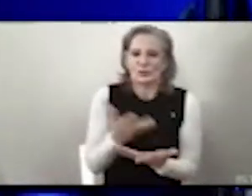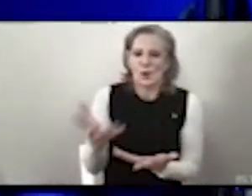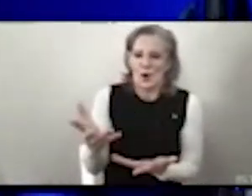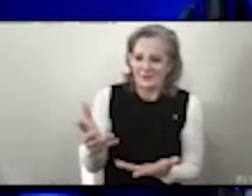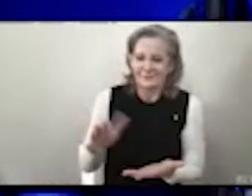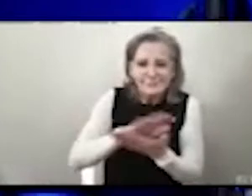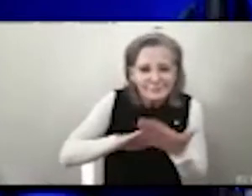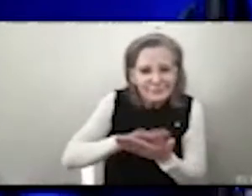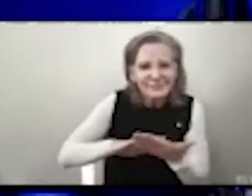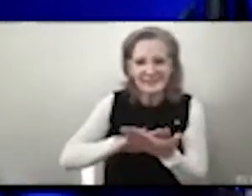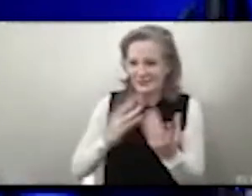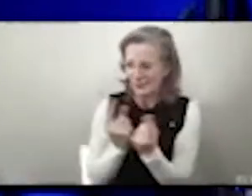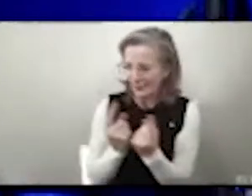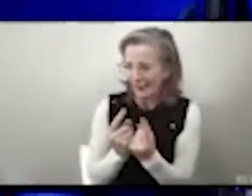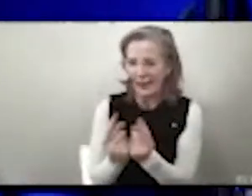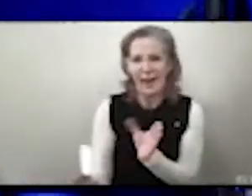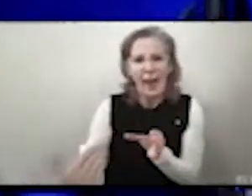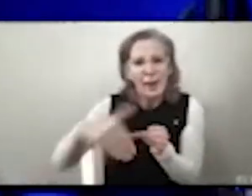and impact of participation are clear.